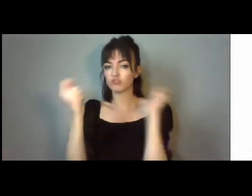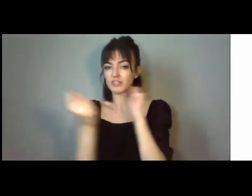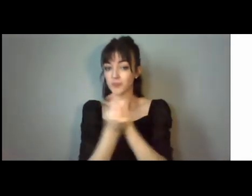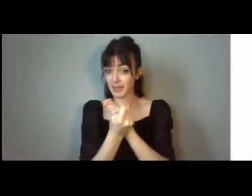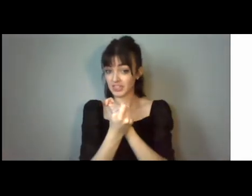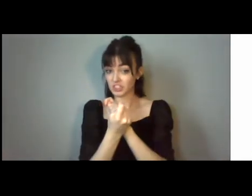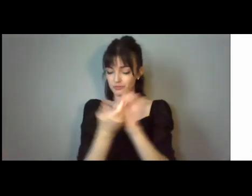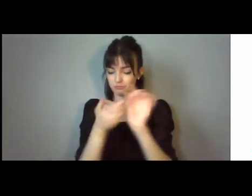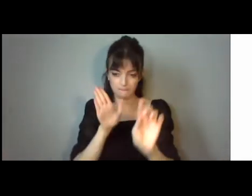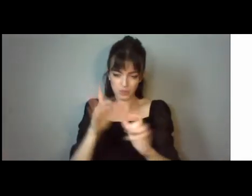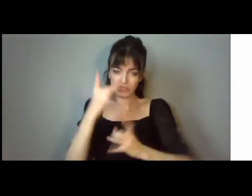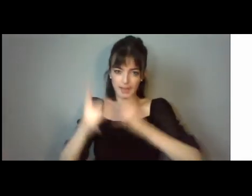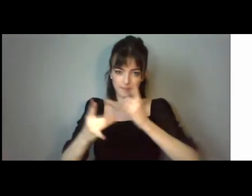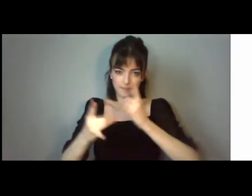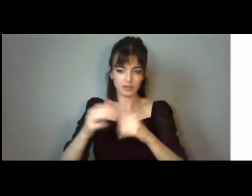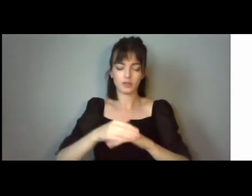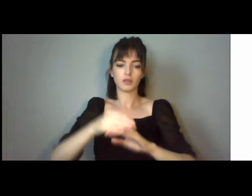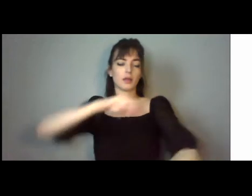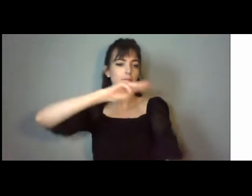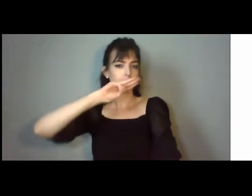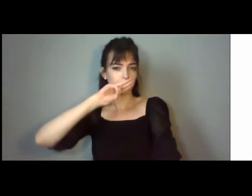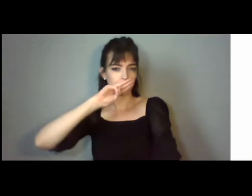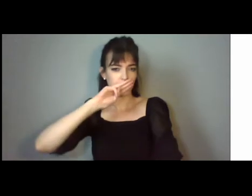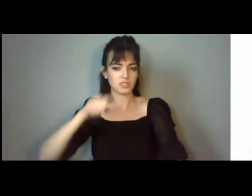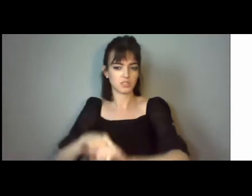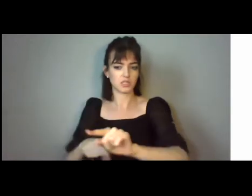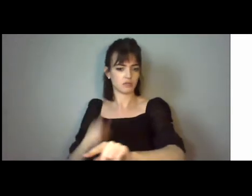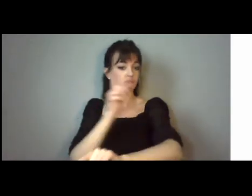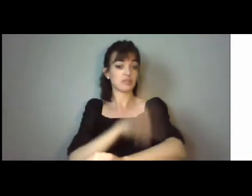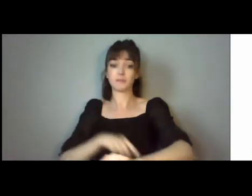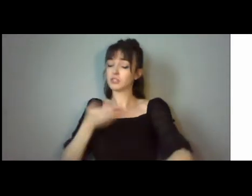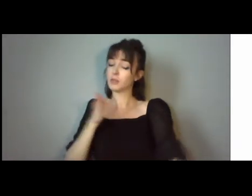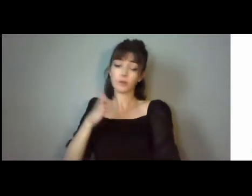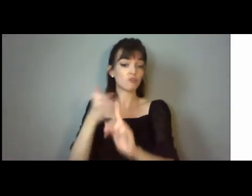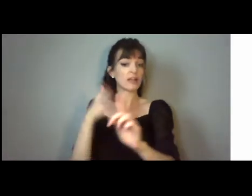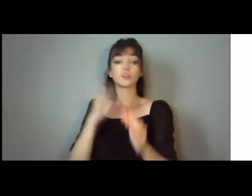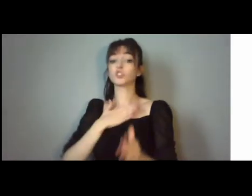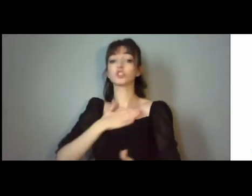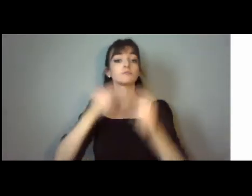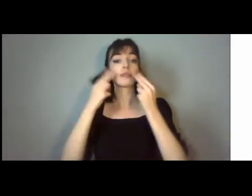requires embedding impairment as a recognised part of human diversity and dignity in new legal